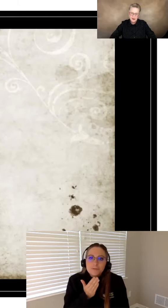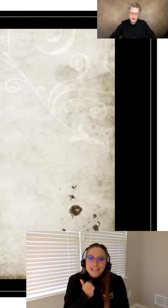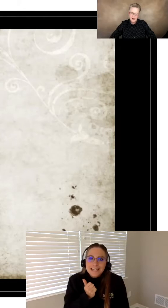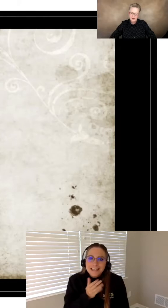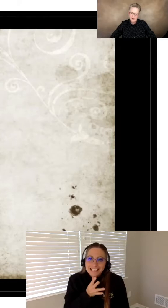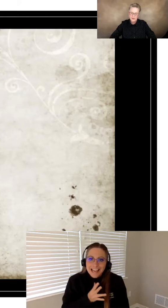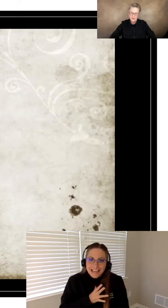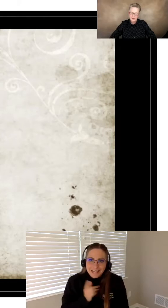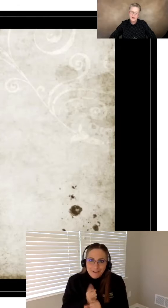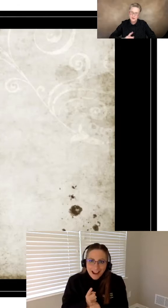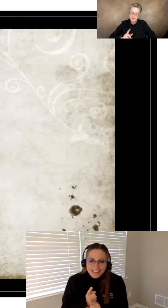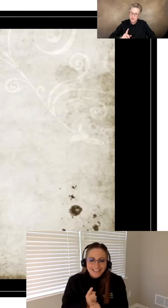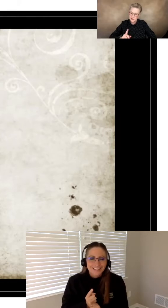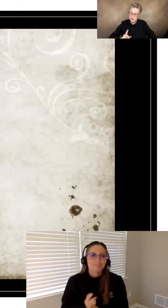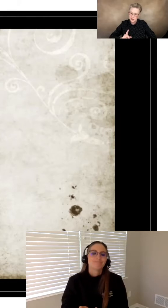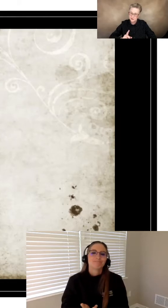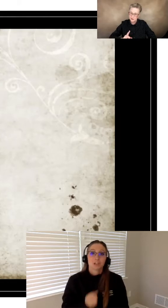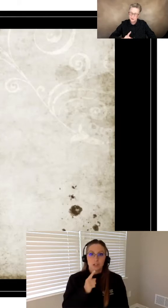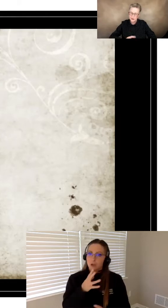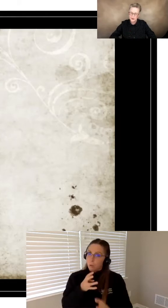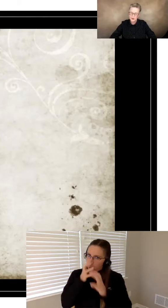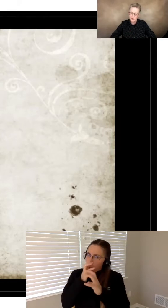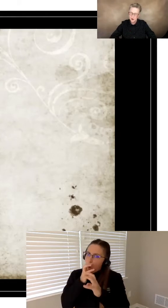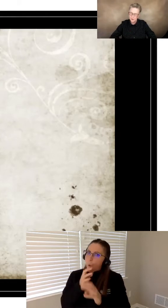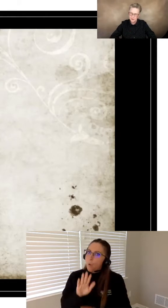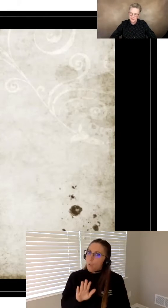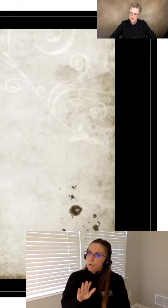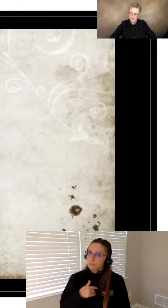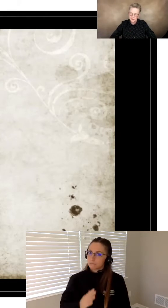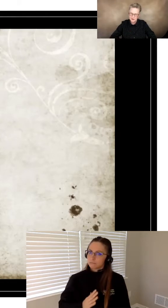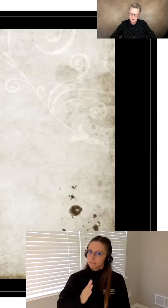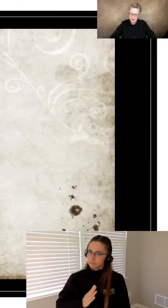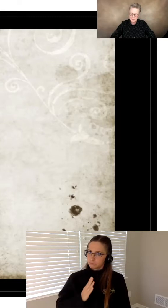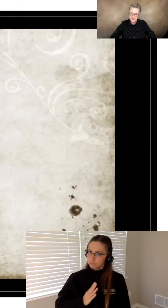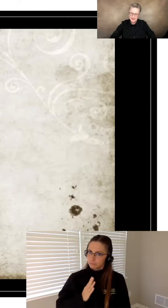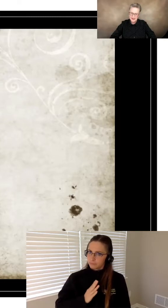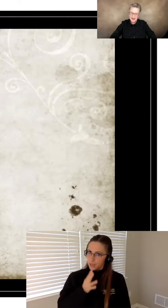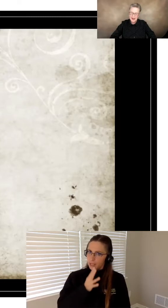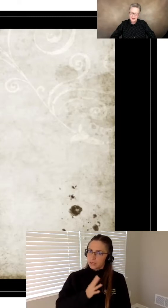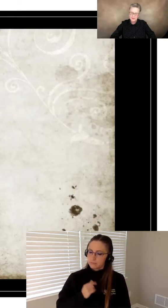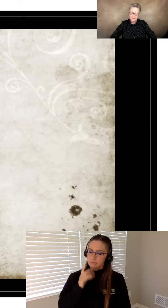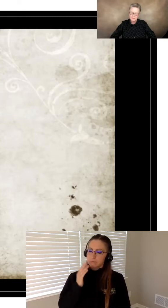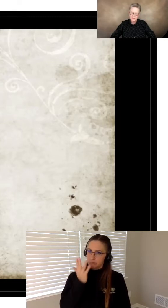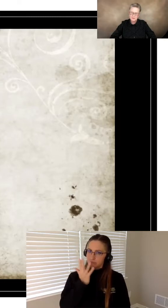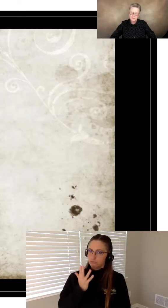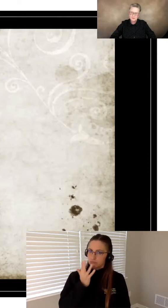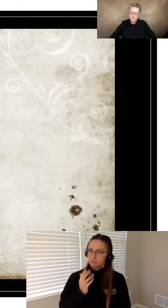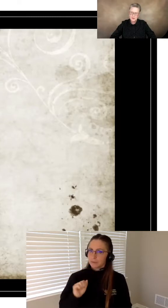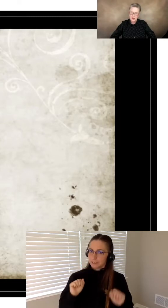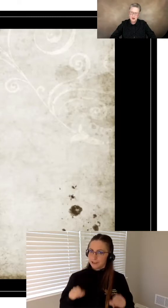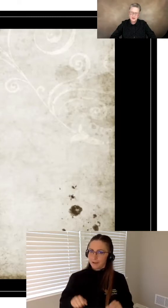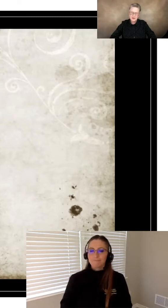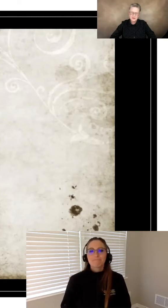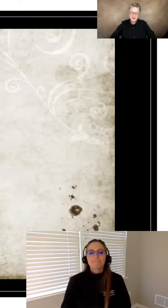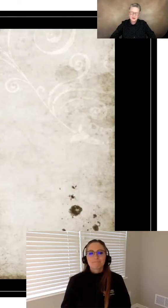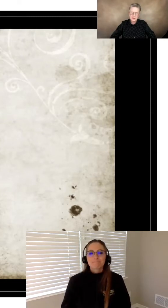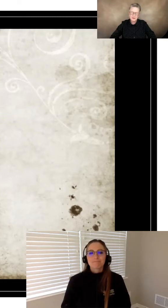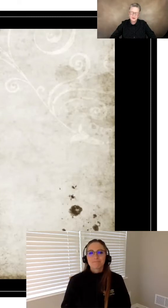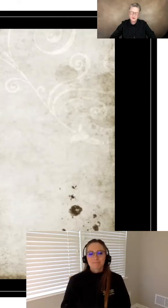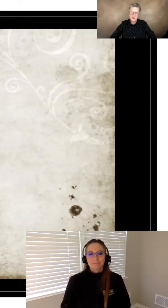but she's very strict too, a very proper lady, as you can tell and I just uh am so very